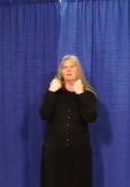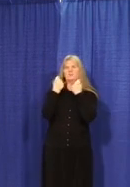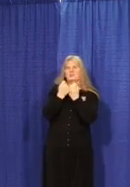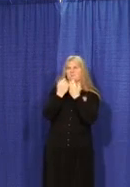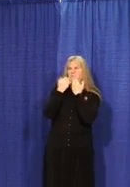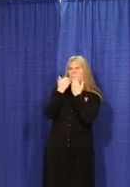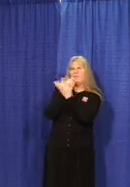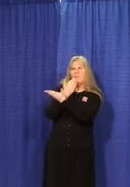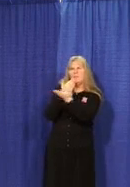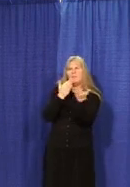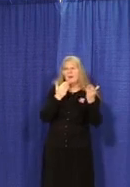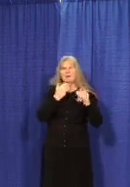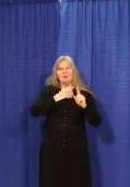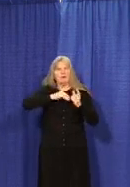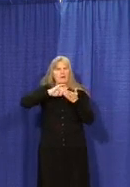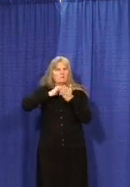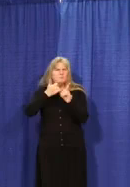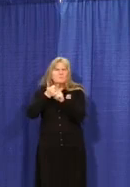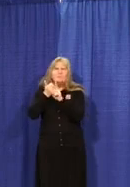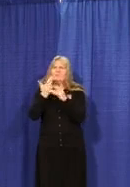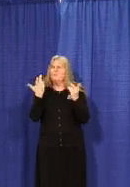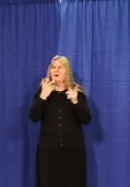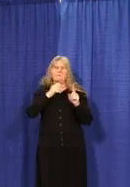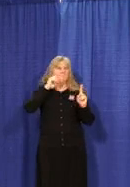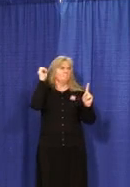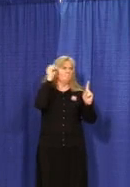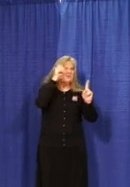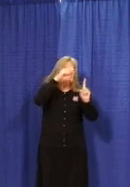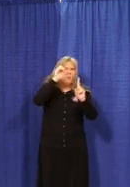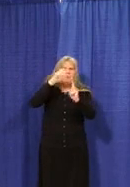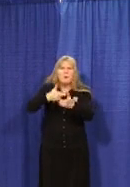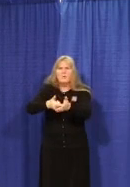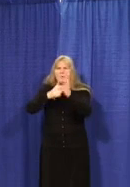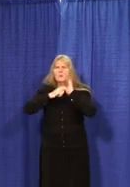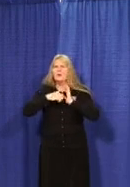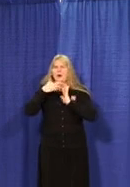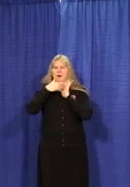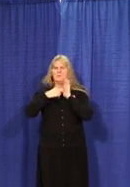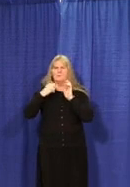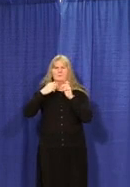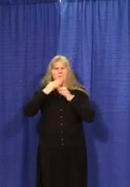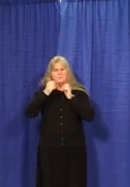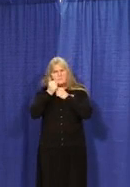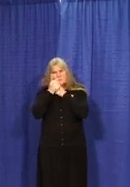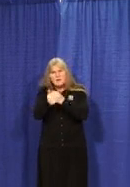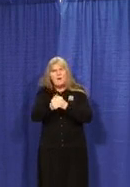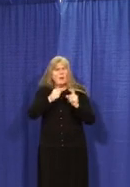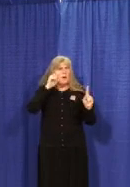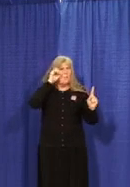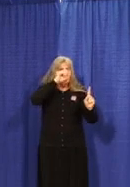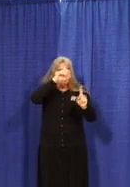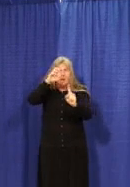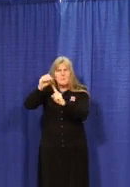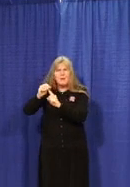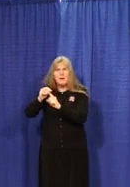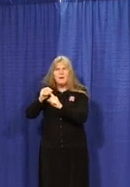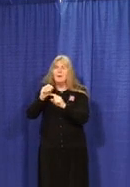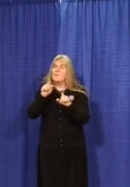informed about the public health requirements that are in place. If you do have any concerns, again, please contact our